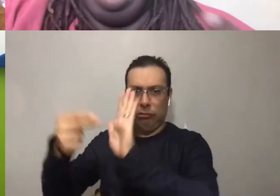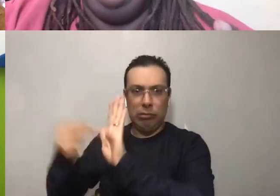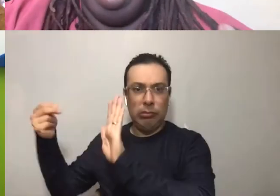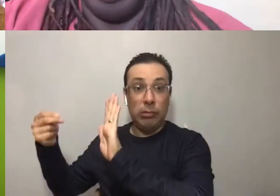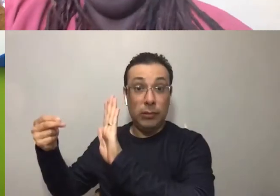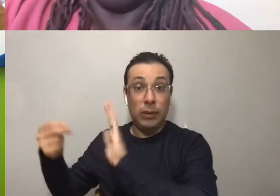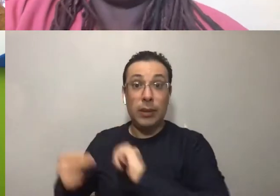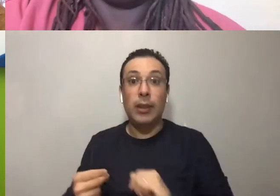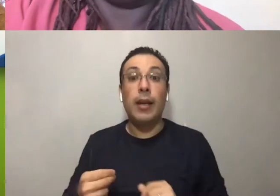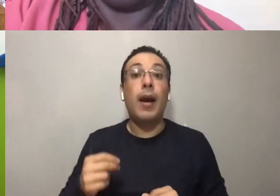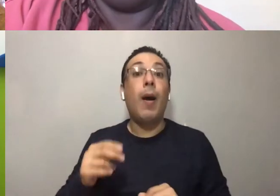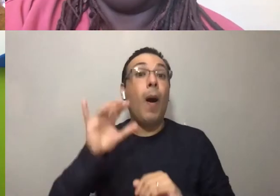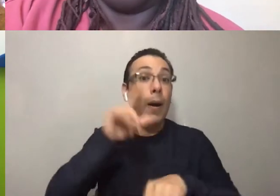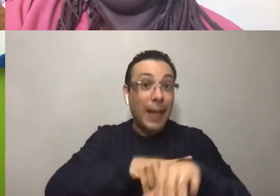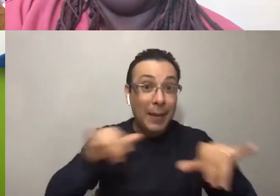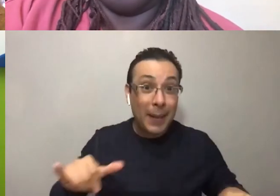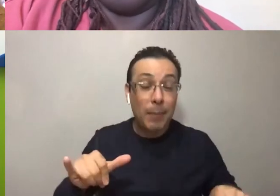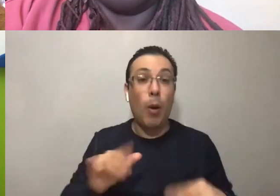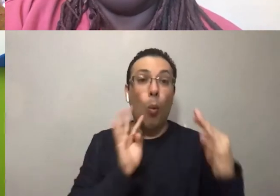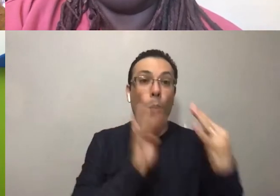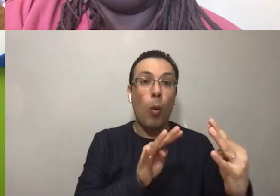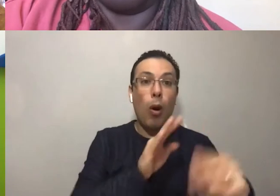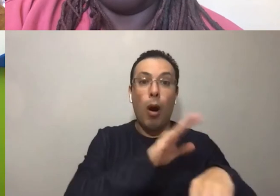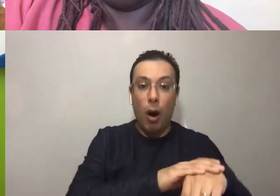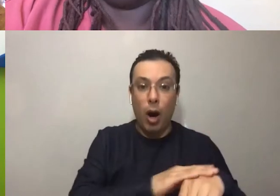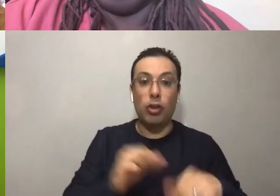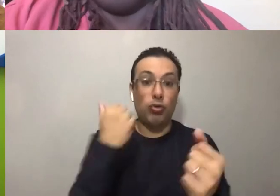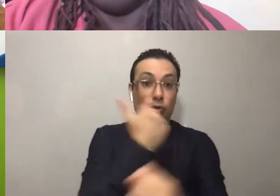So you have people with disabilities who are entering into community